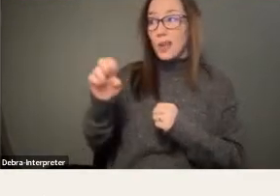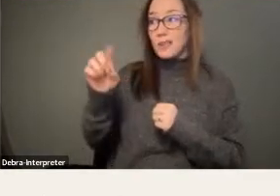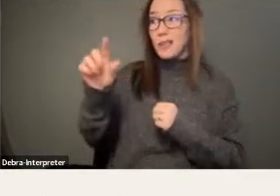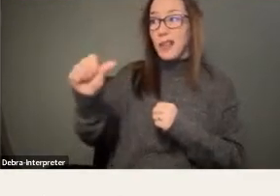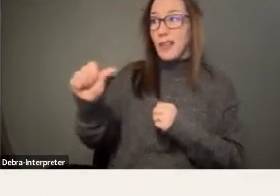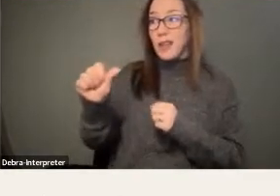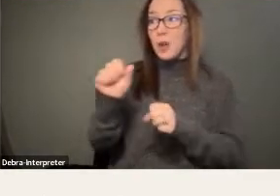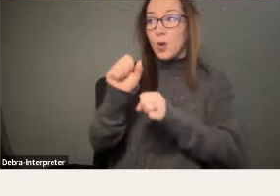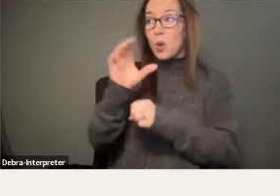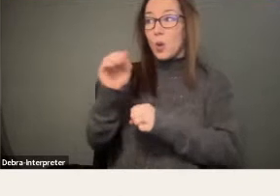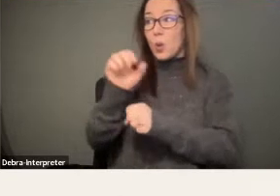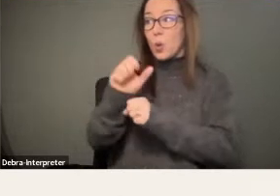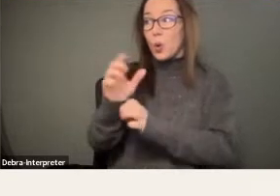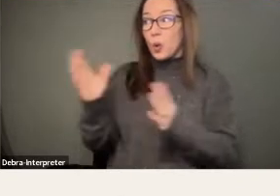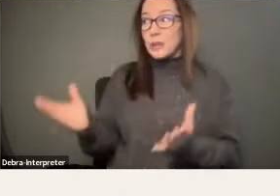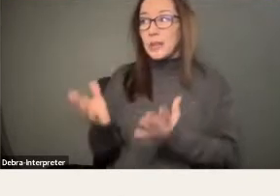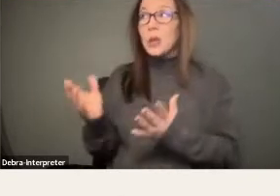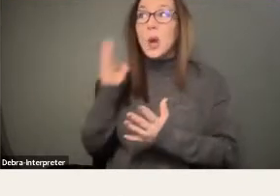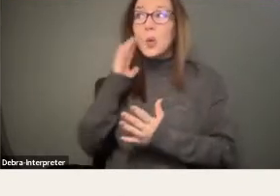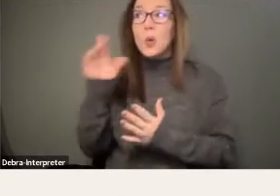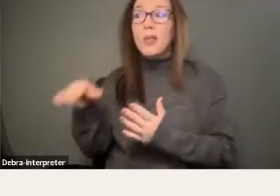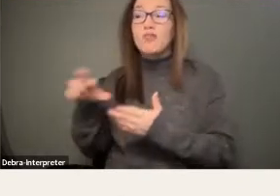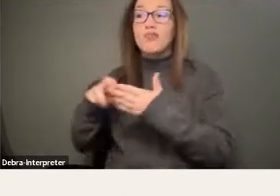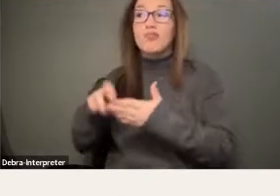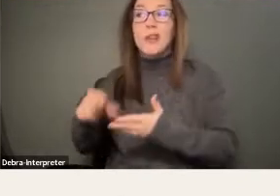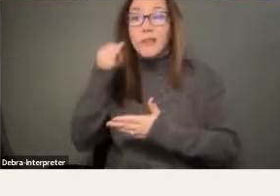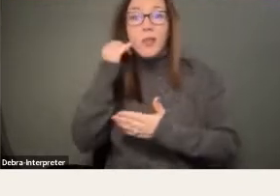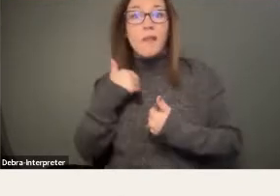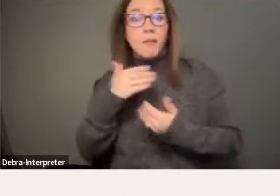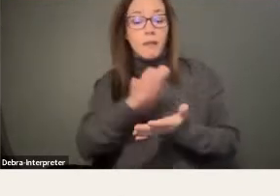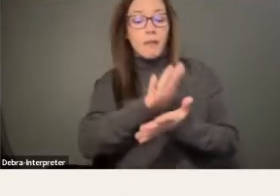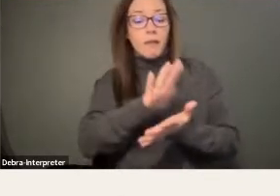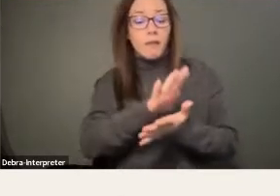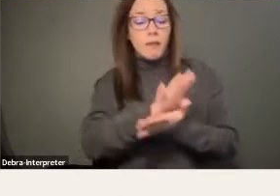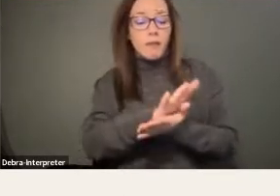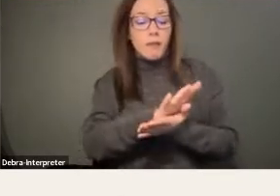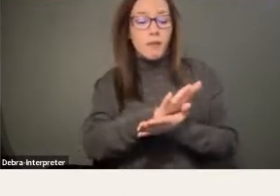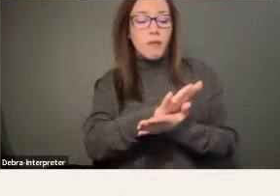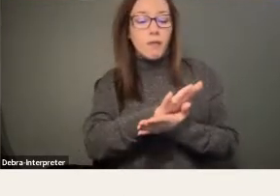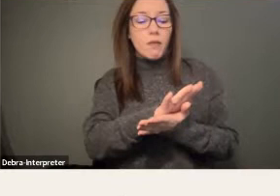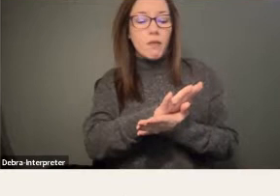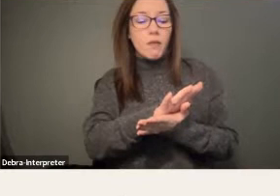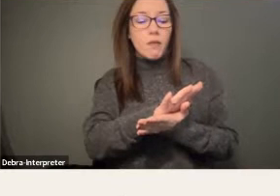organizations that has been funded by USDA. And I know a couple of our USDA colleagues are here. So if